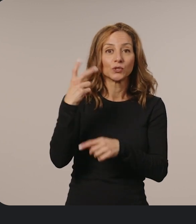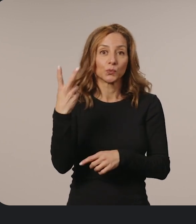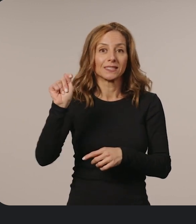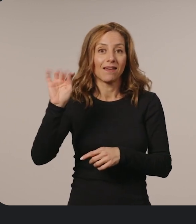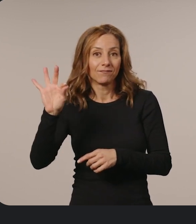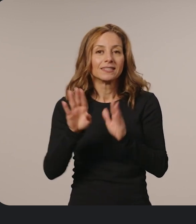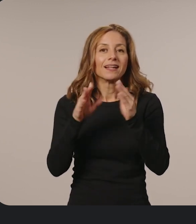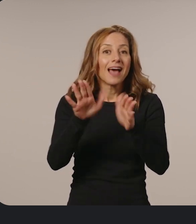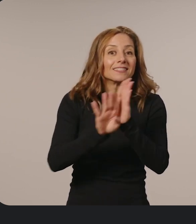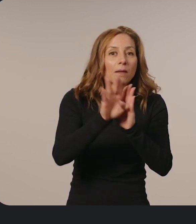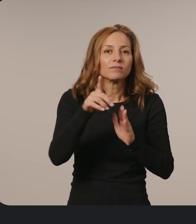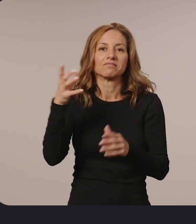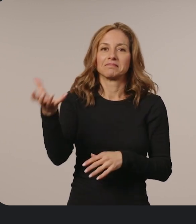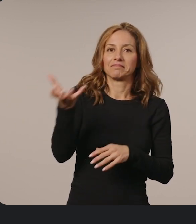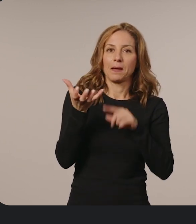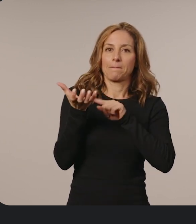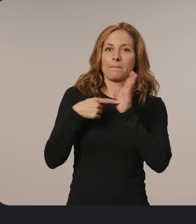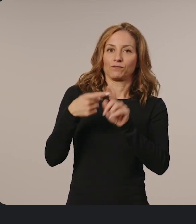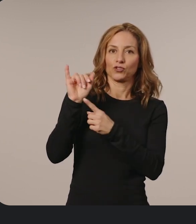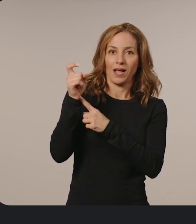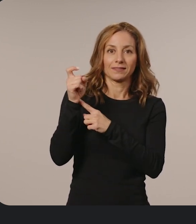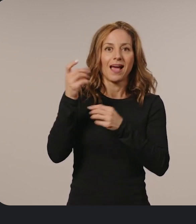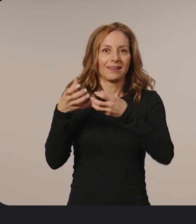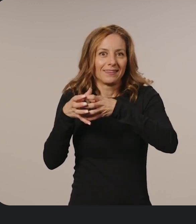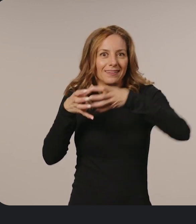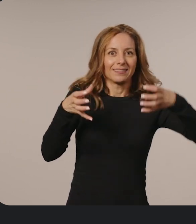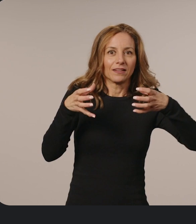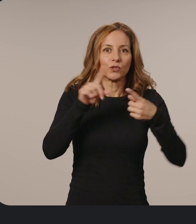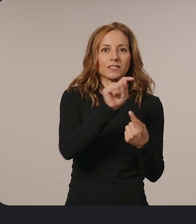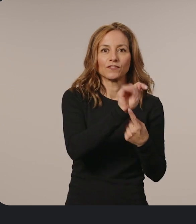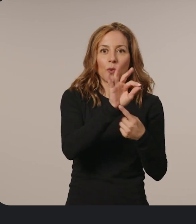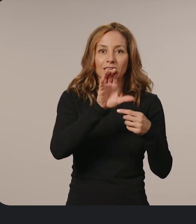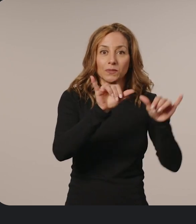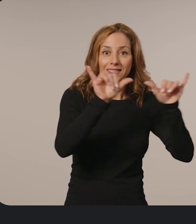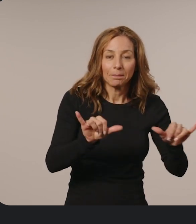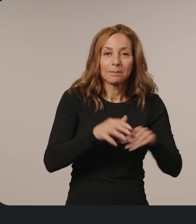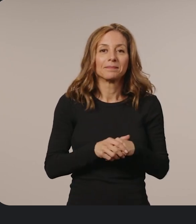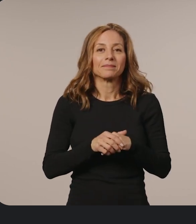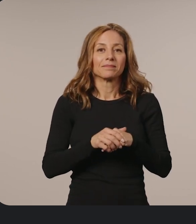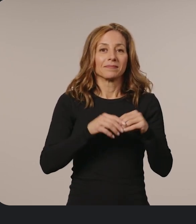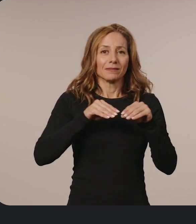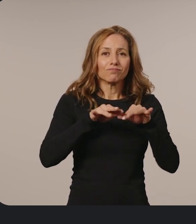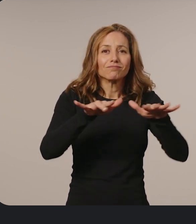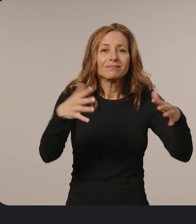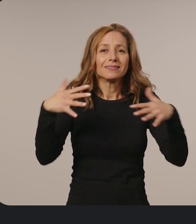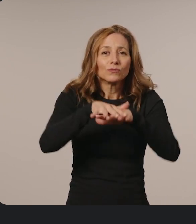In particular, Jax2TF let's developer take models in Jax and extend them to the TensorFlow ecosystem,